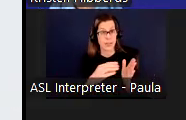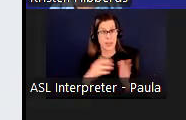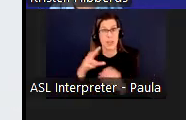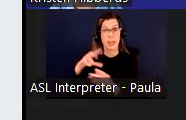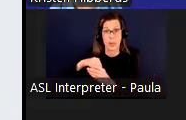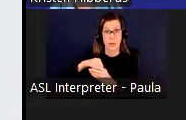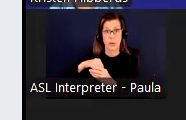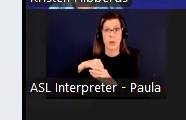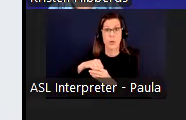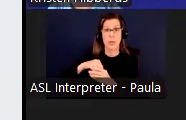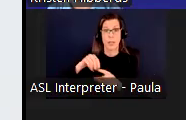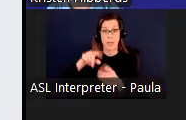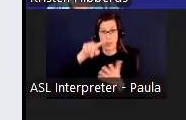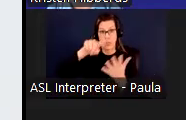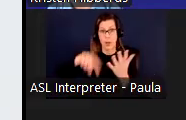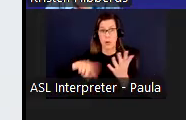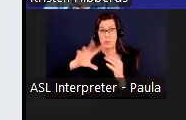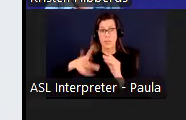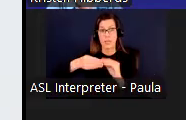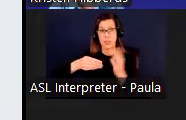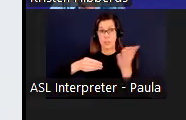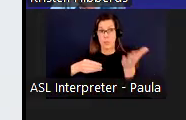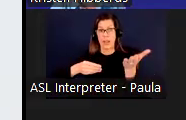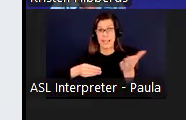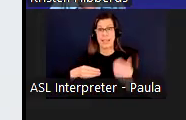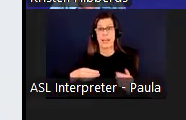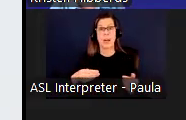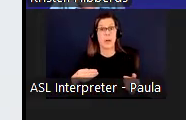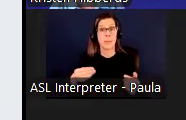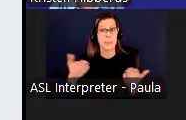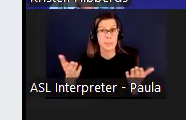additions which I have up here. So I'll just open it up to Rack members.